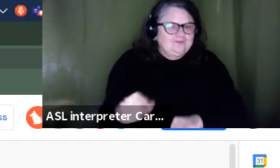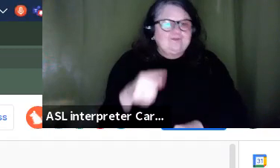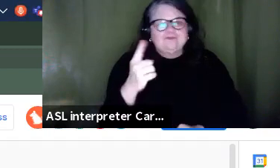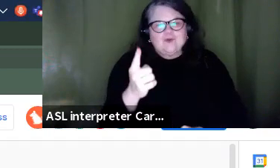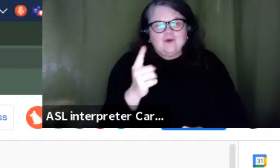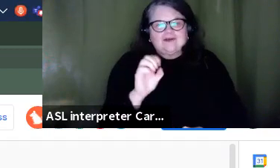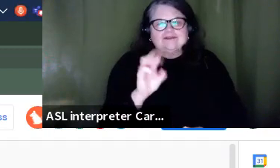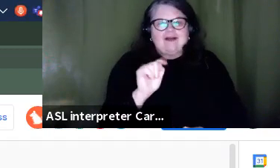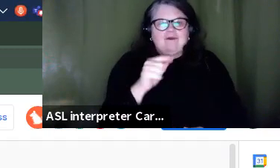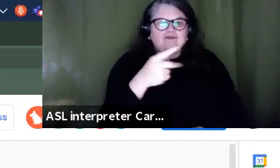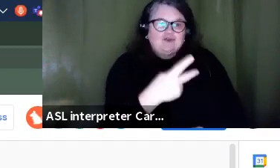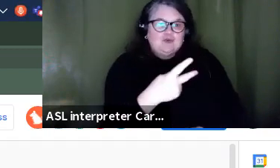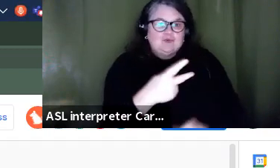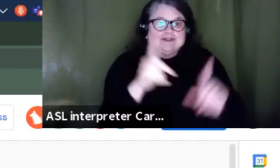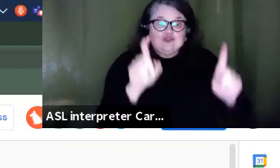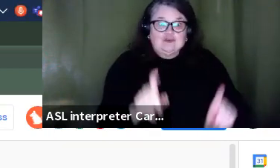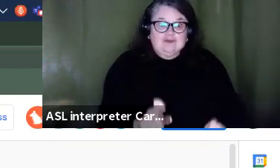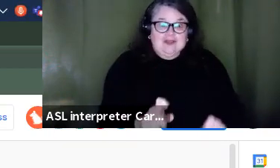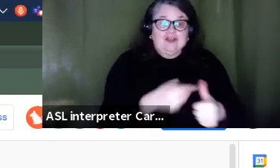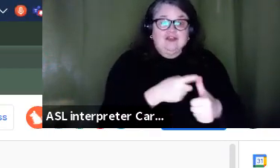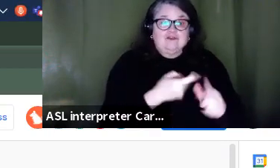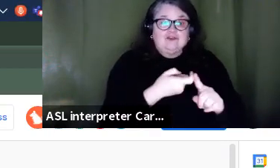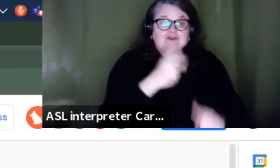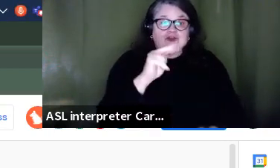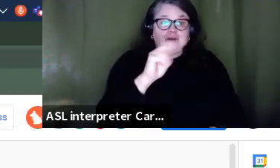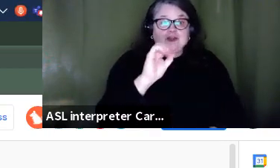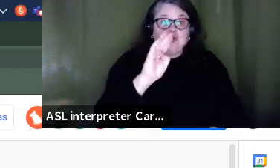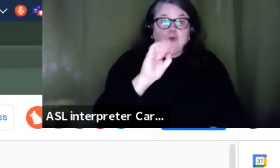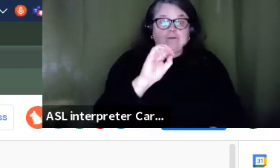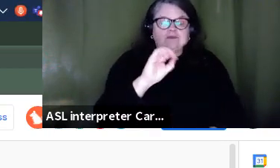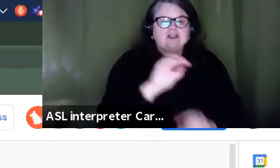1-A and then I'm going to pass over to Brandie for is amoment